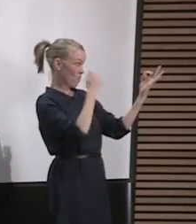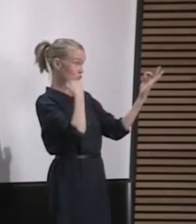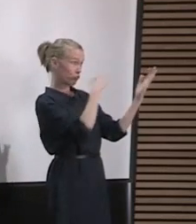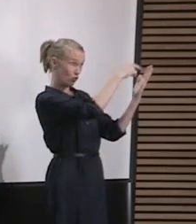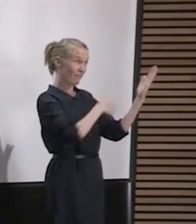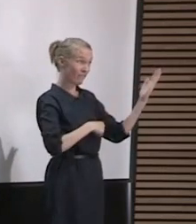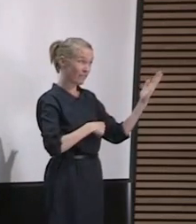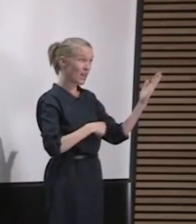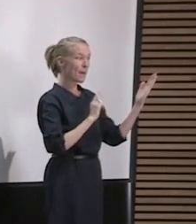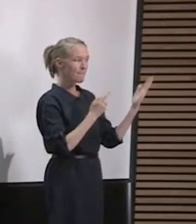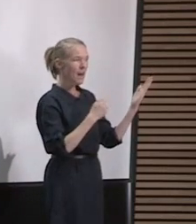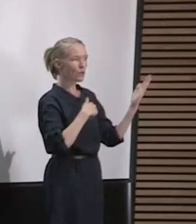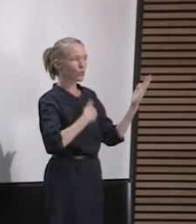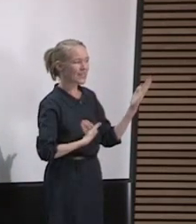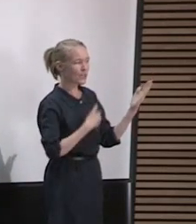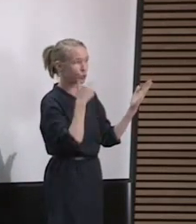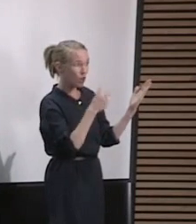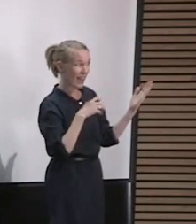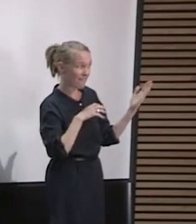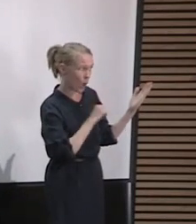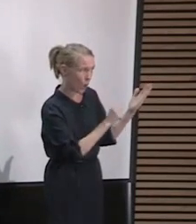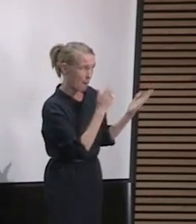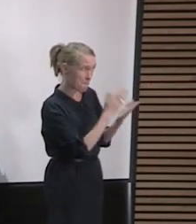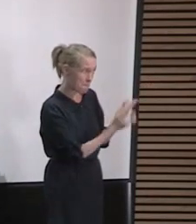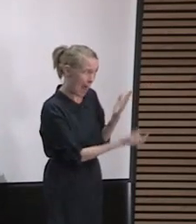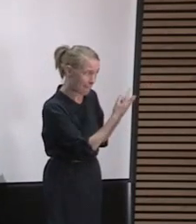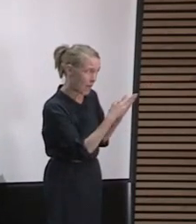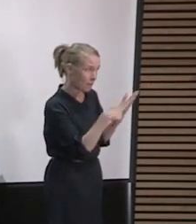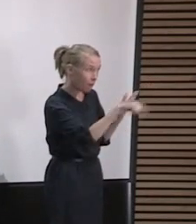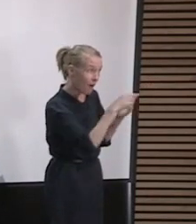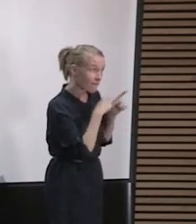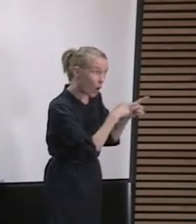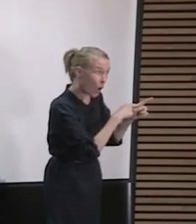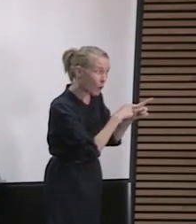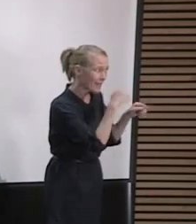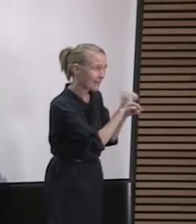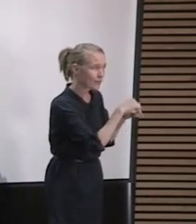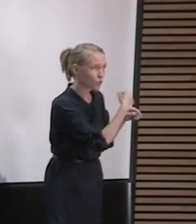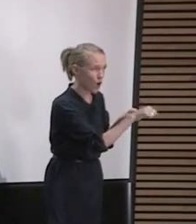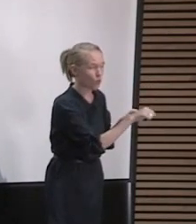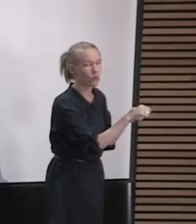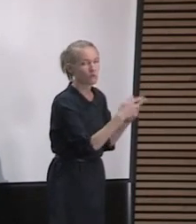so we had that extra assurance. But making sure, then, that that was being deployed on the ground as